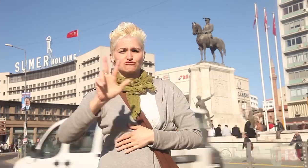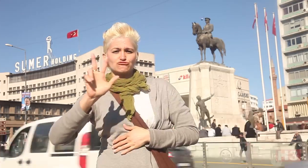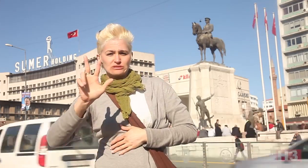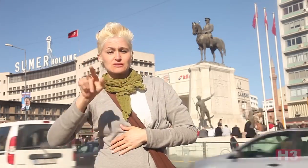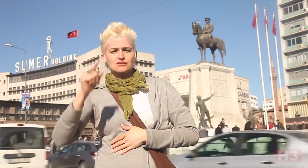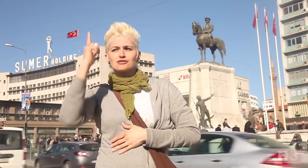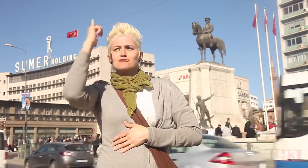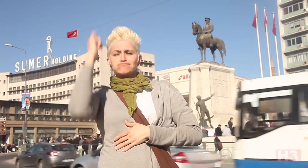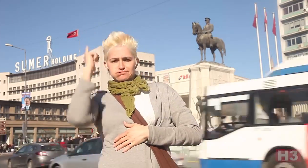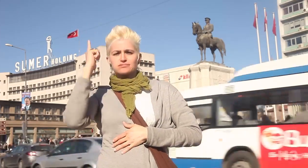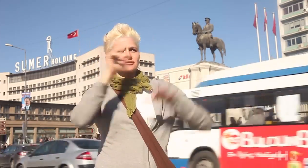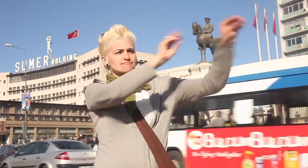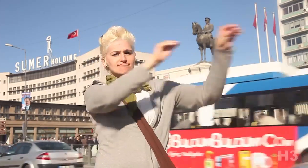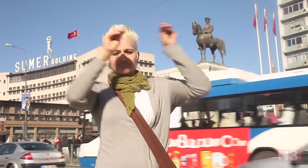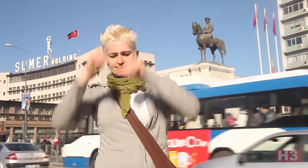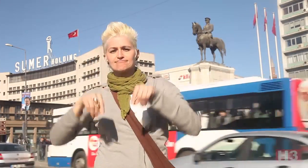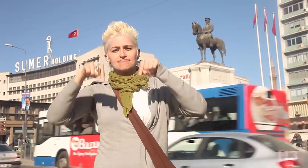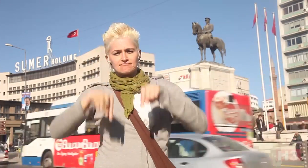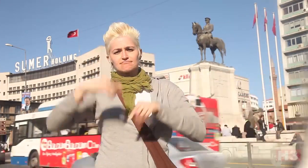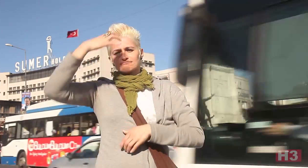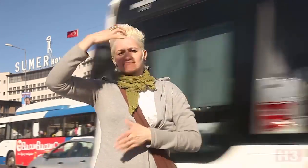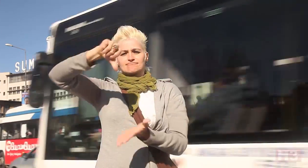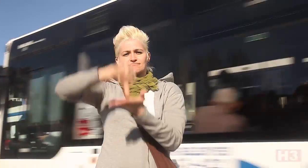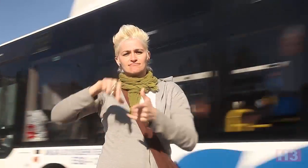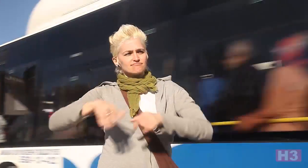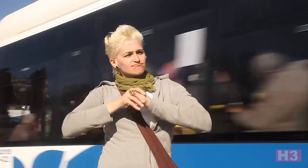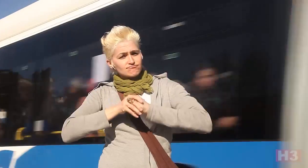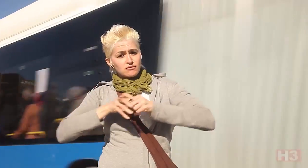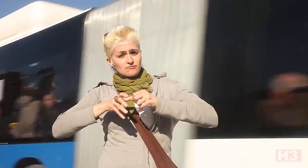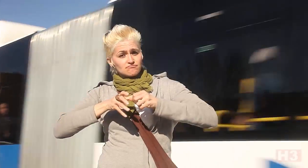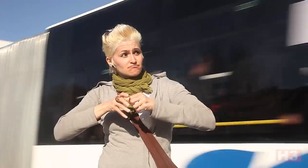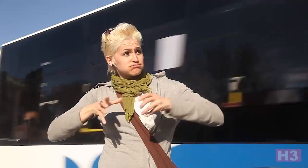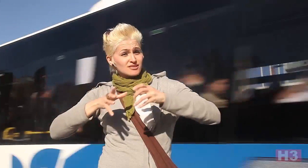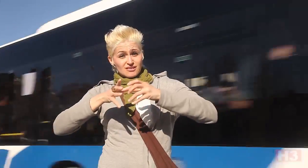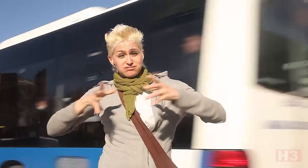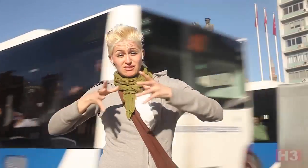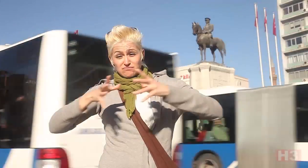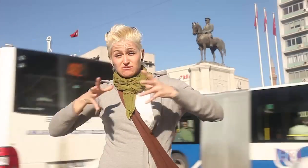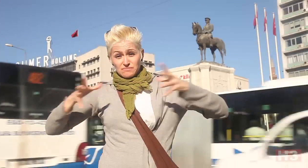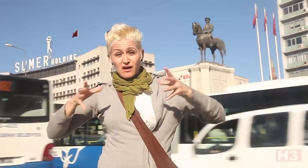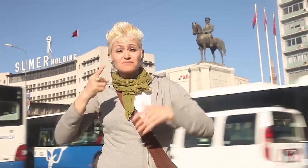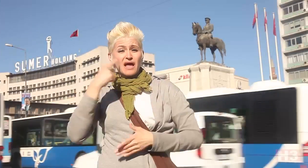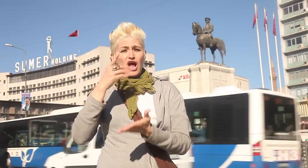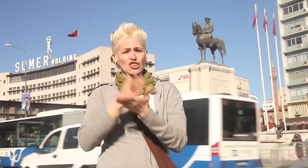By 1923, Ankara became the capital of Turkey and since then Ankara grew into a larger city.